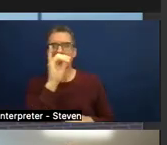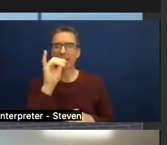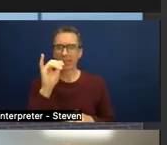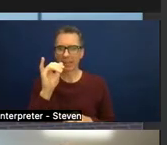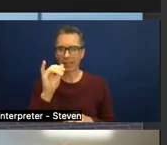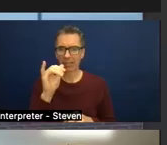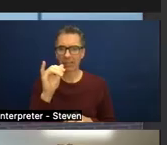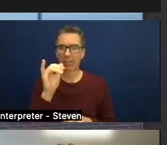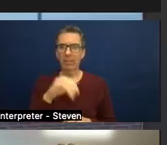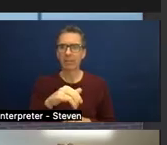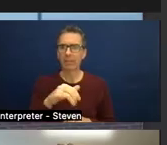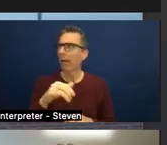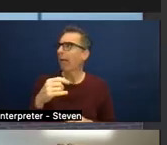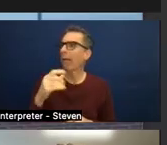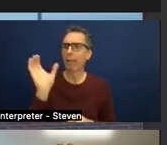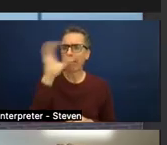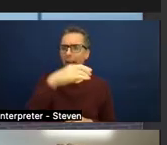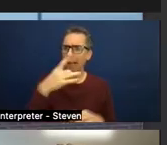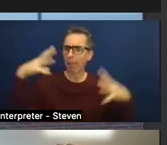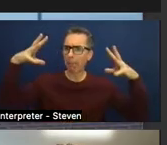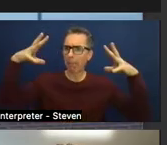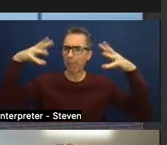And my lights just went off. I don't know how to make that change.